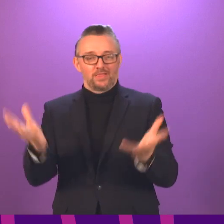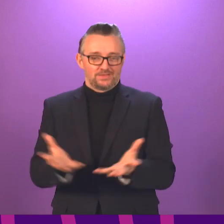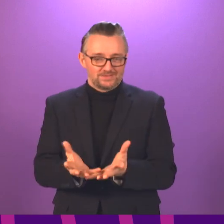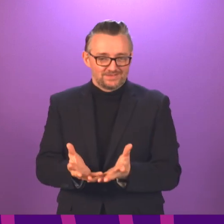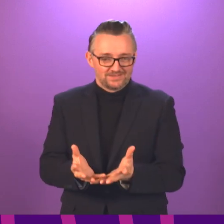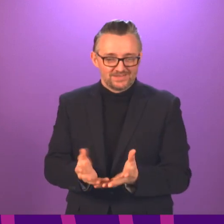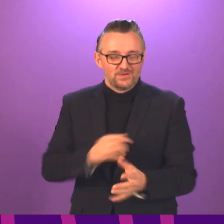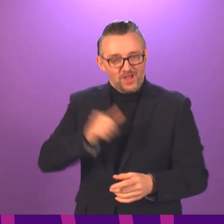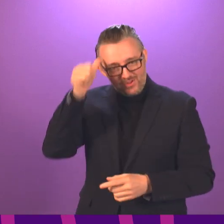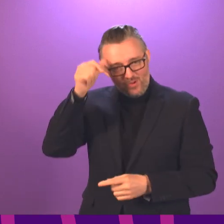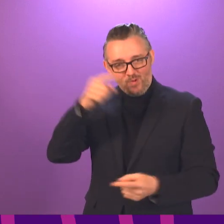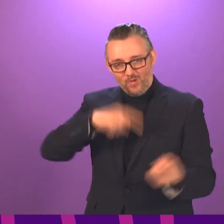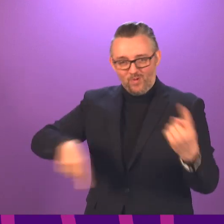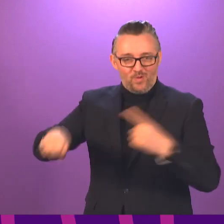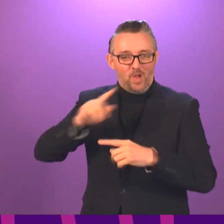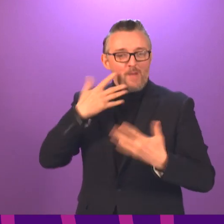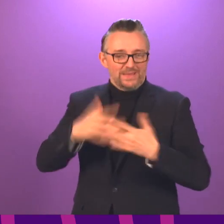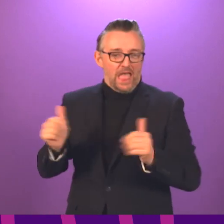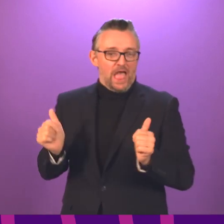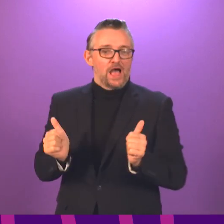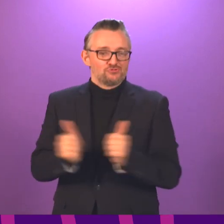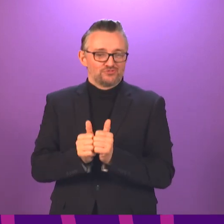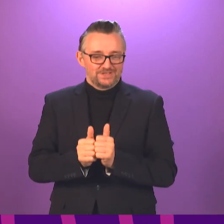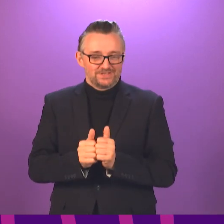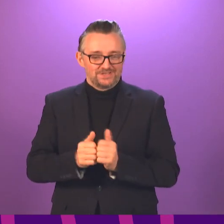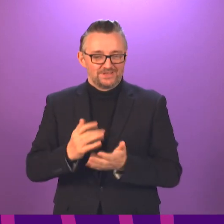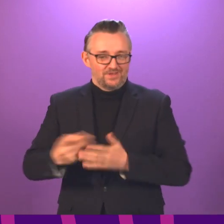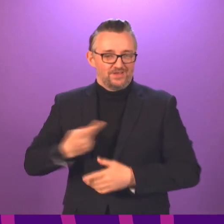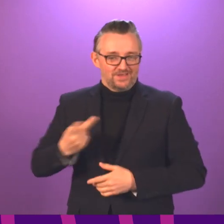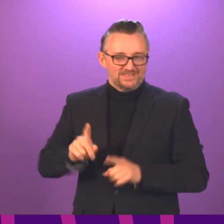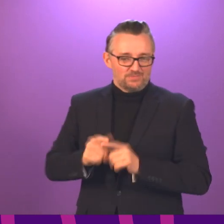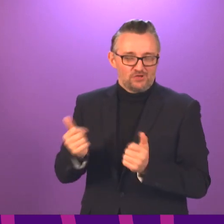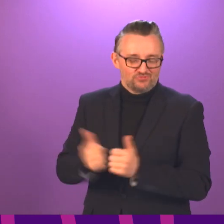I know everybody in the chamber will agree with as much as Anas and I do. I wish him—I